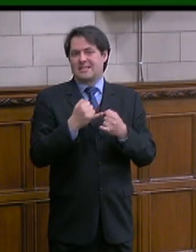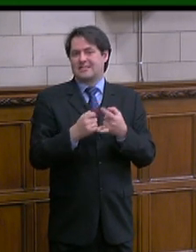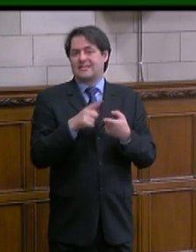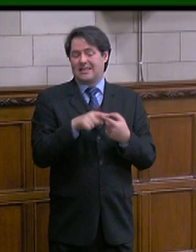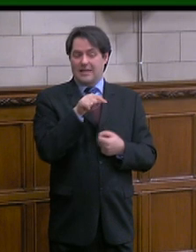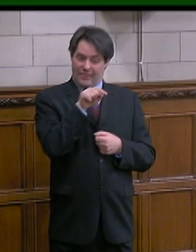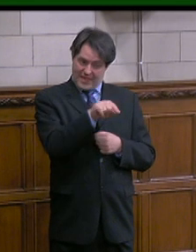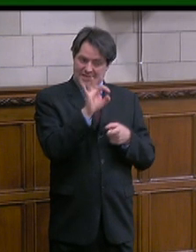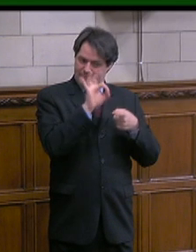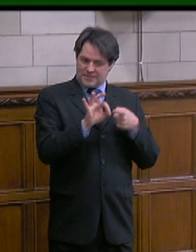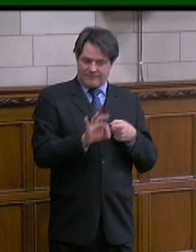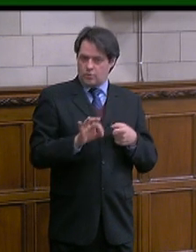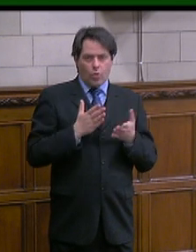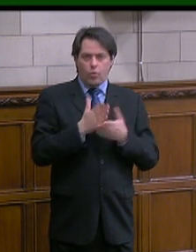has not been through that process.